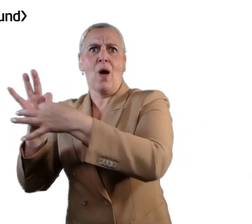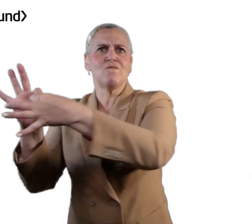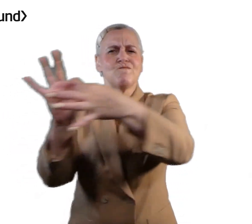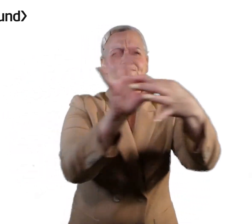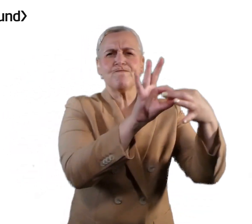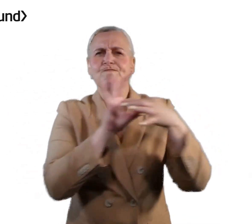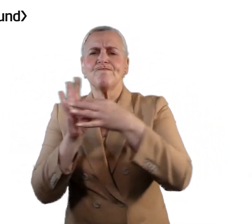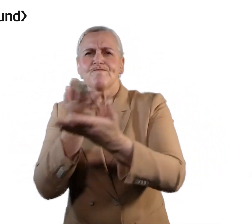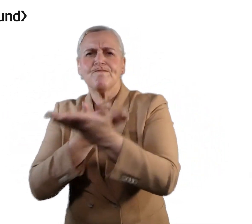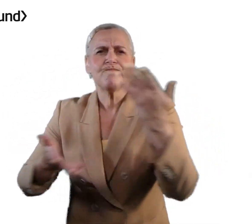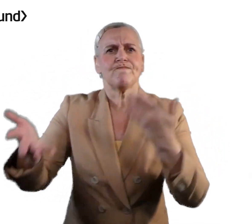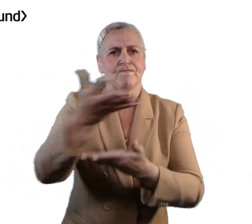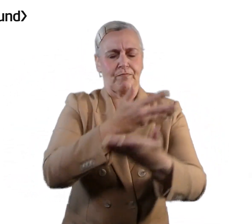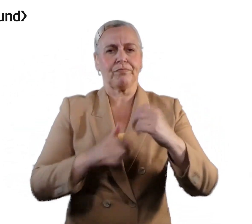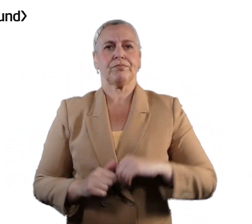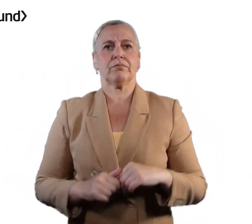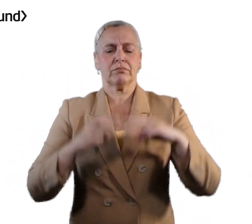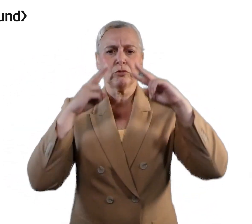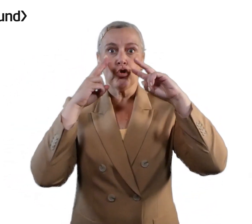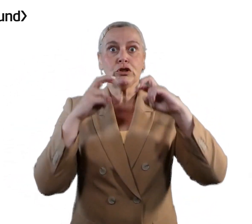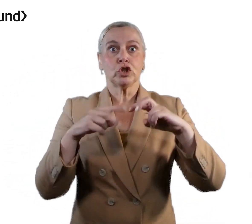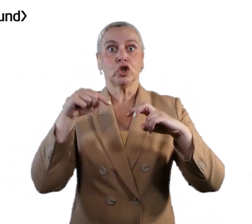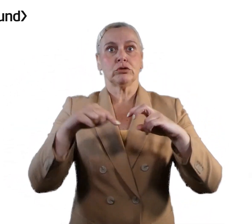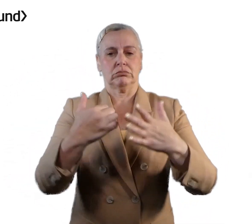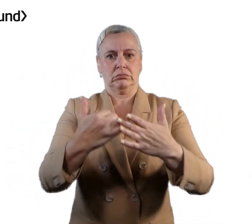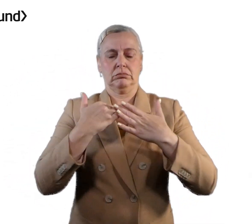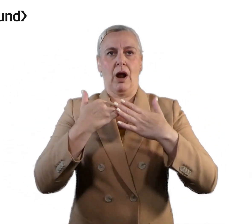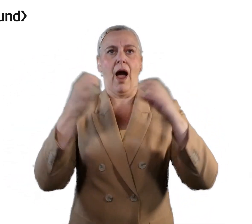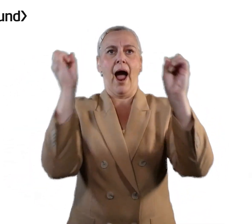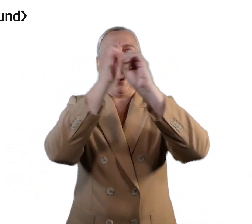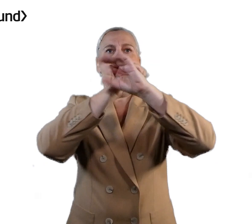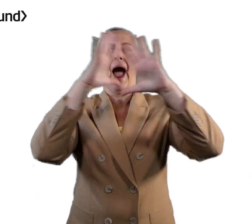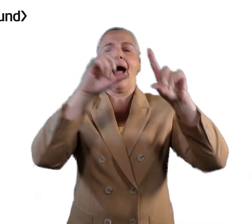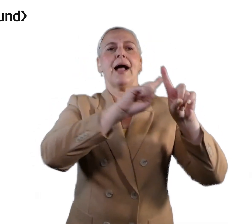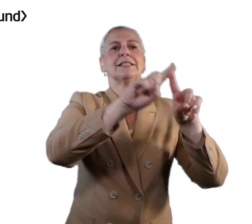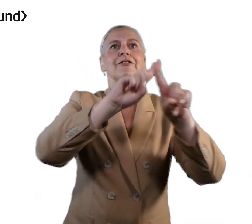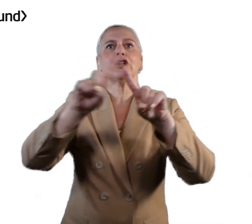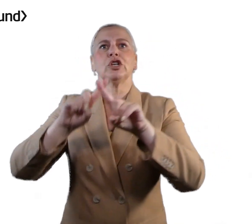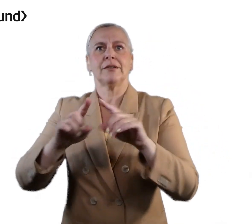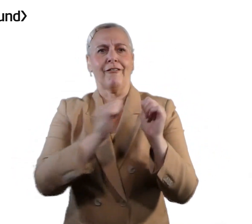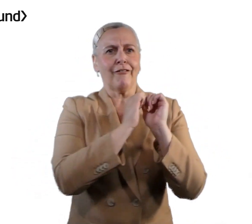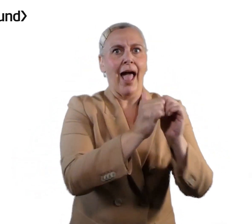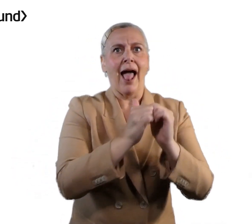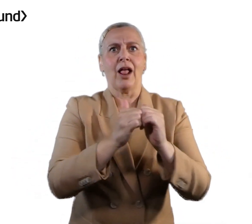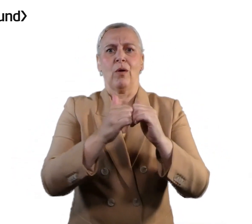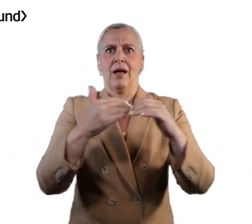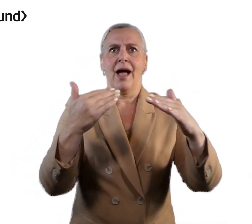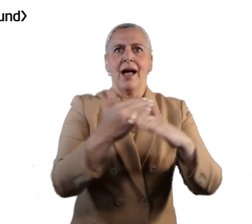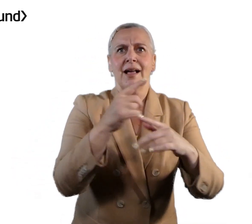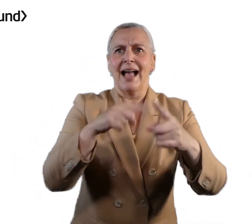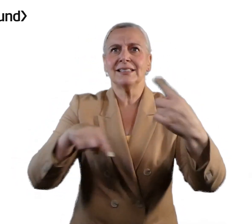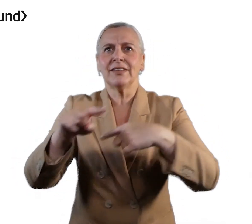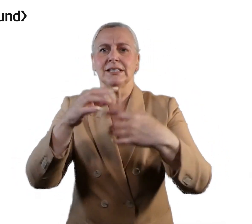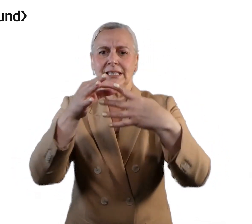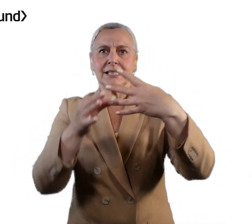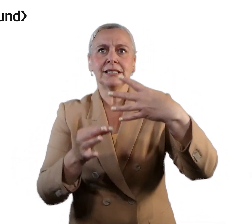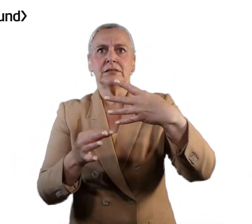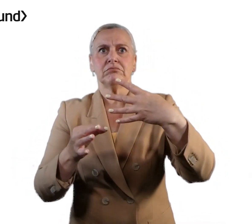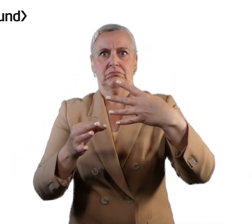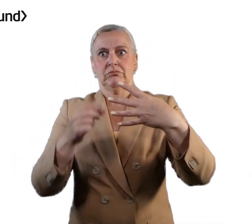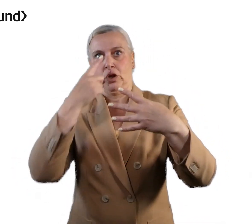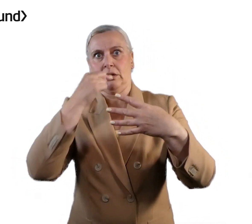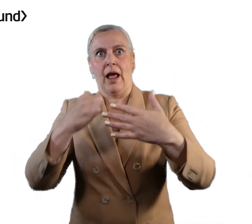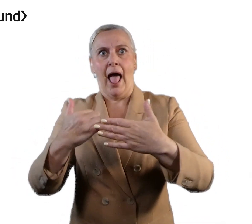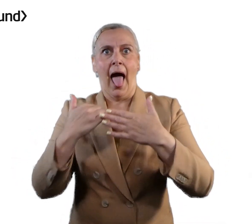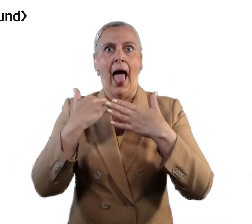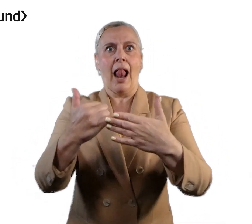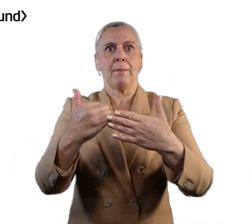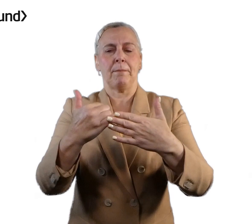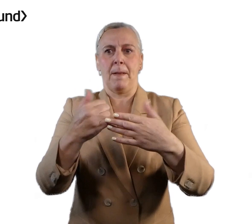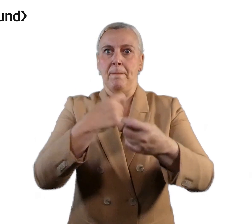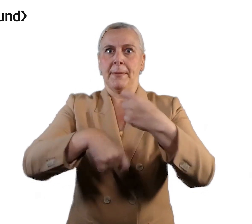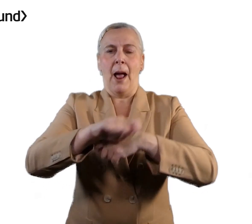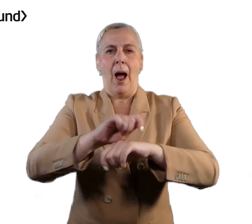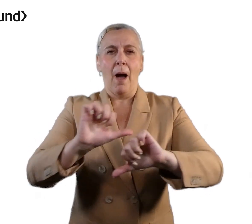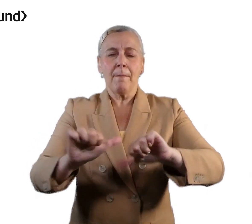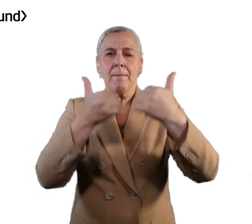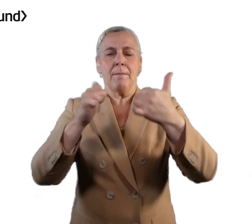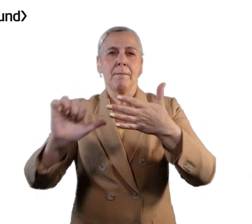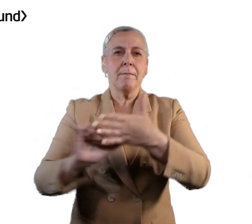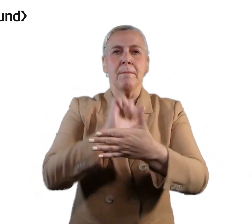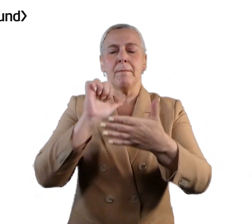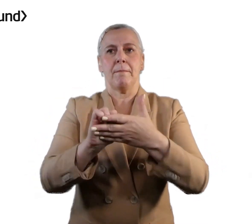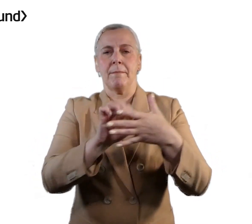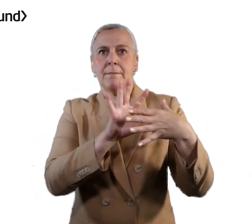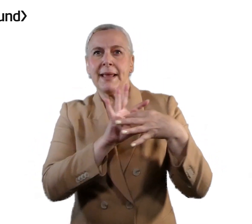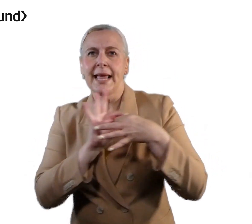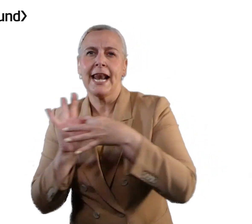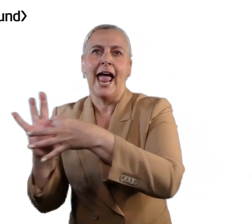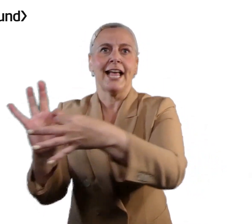and provide important pointers to the values and activities that could lead to genuine engagement.